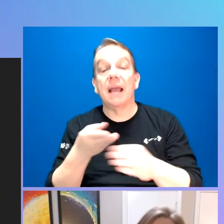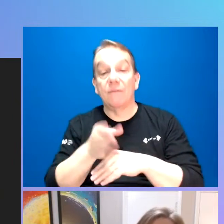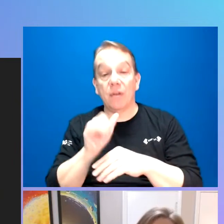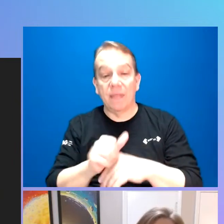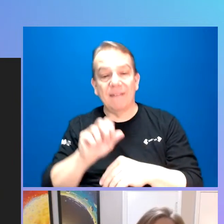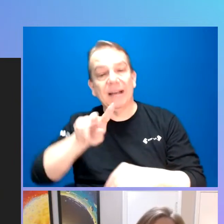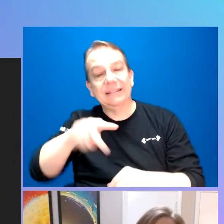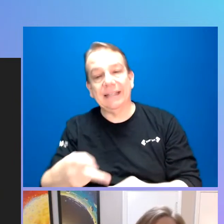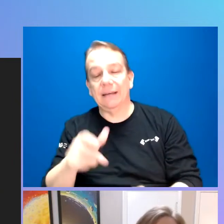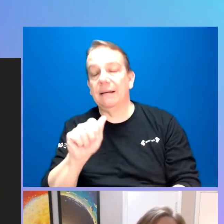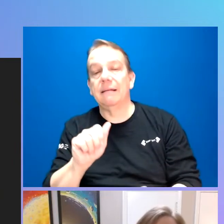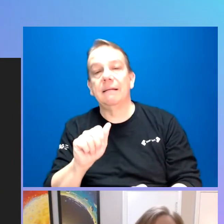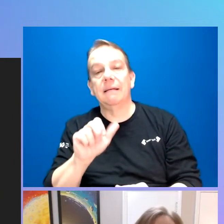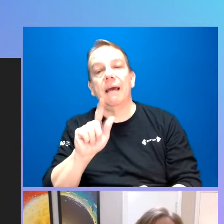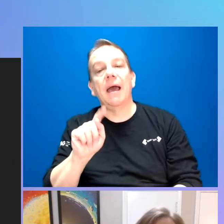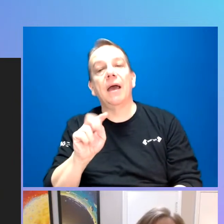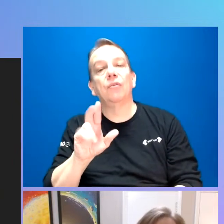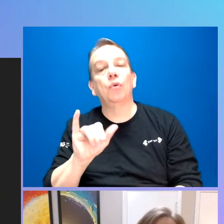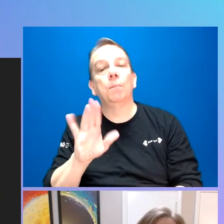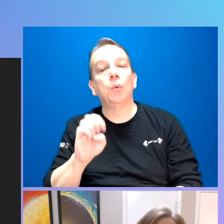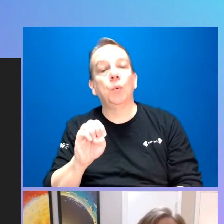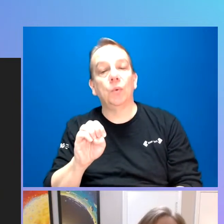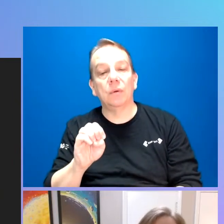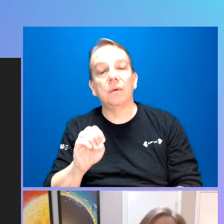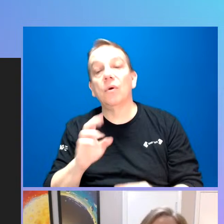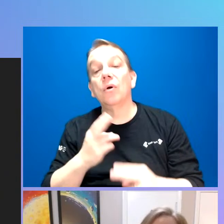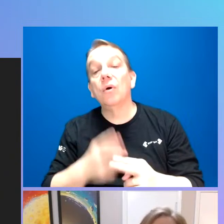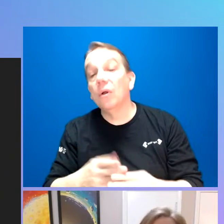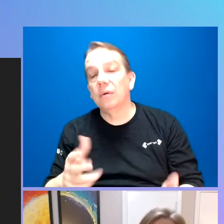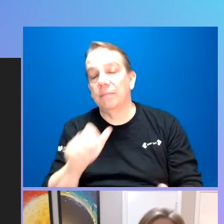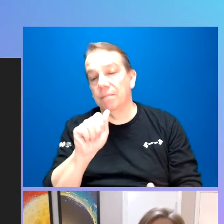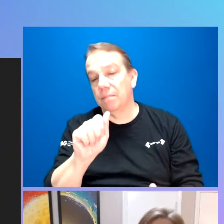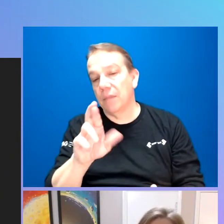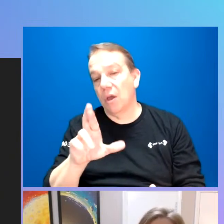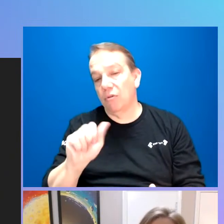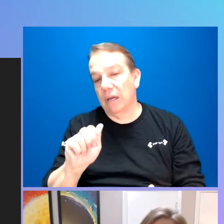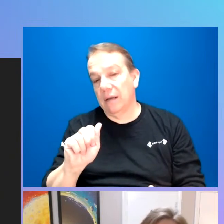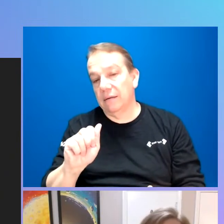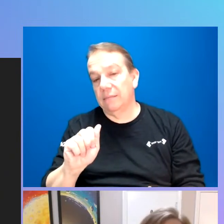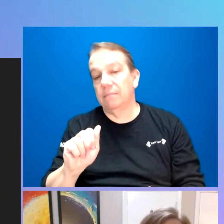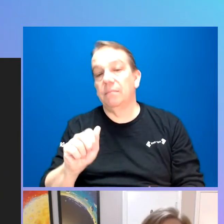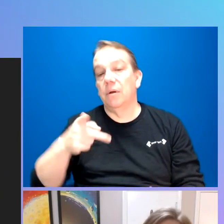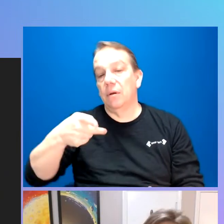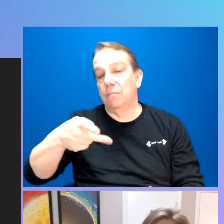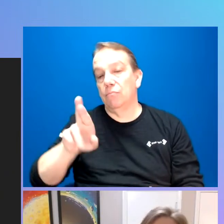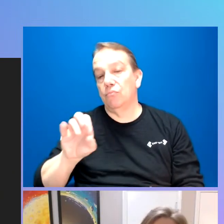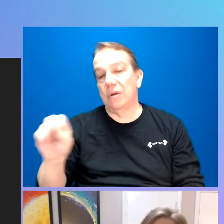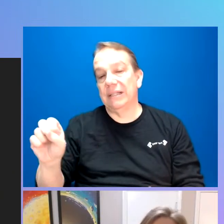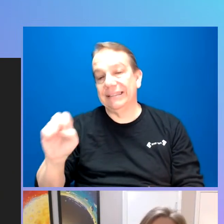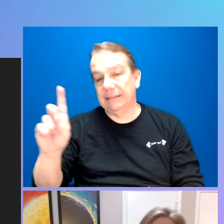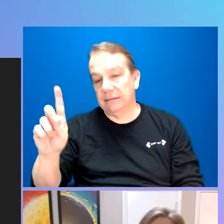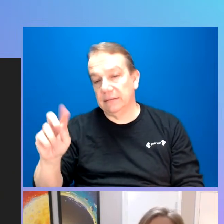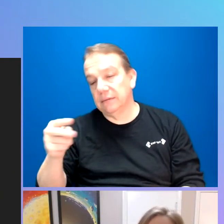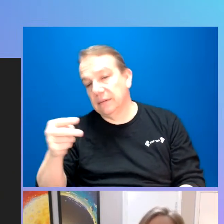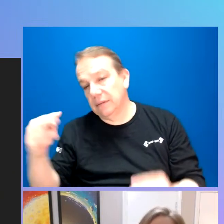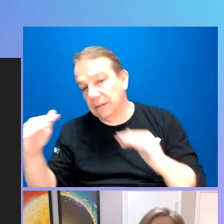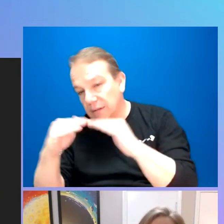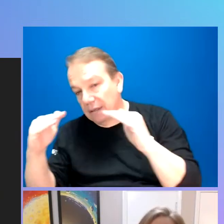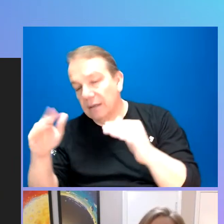second attribute. And the second attribute is called aria pressed. And it has a value of